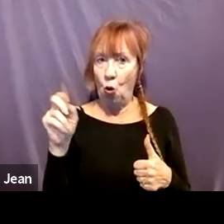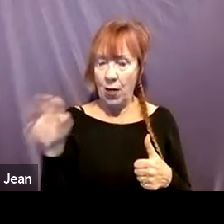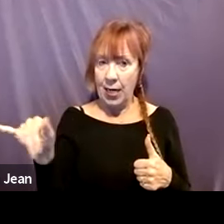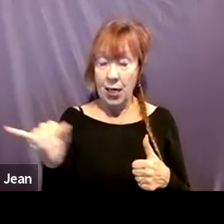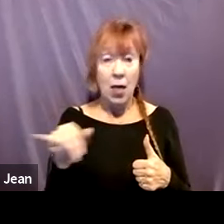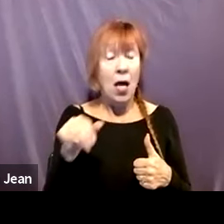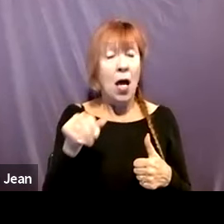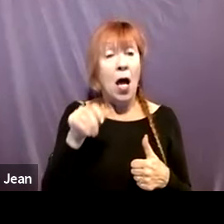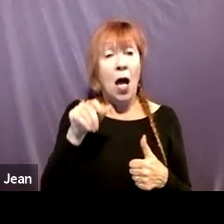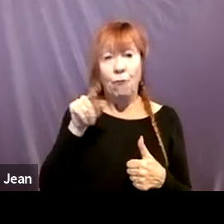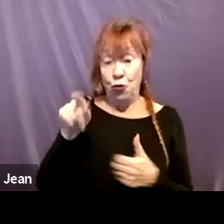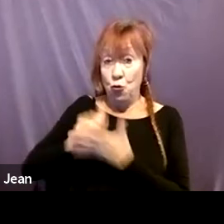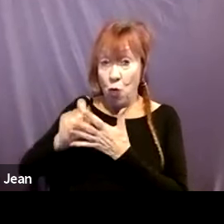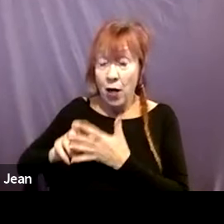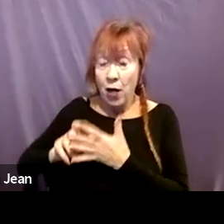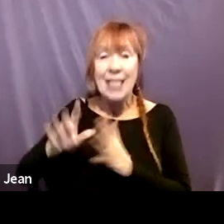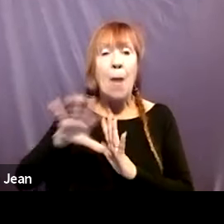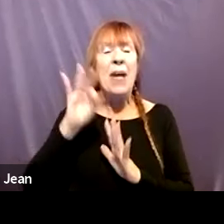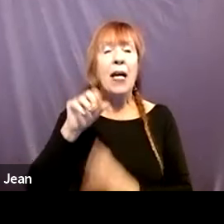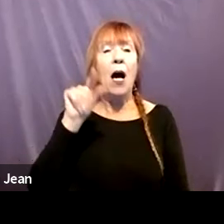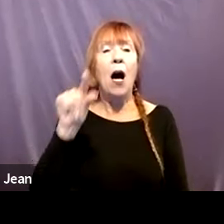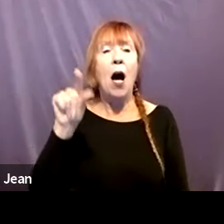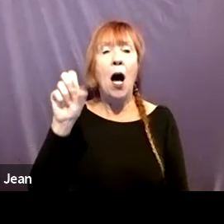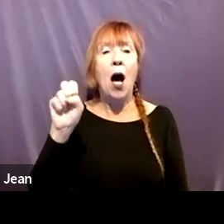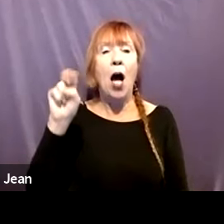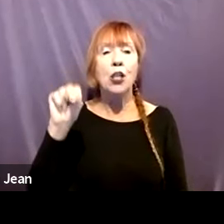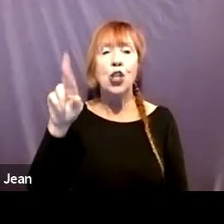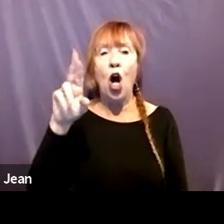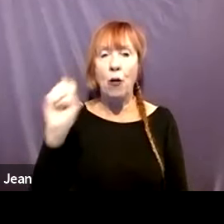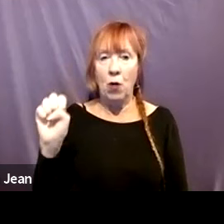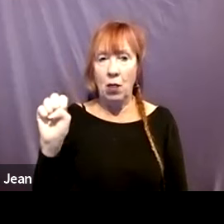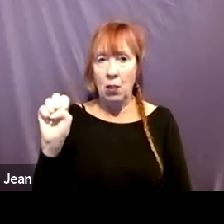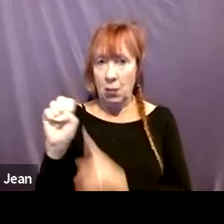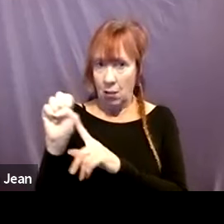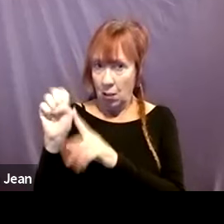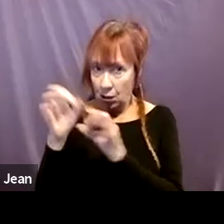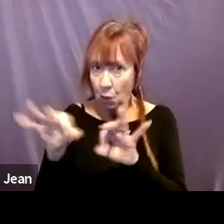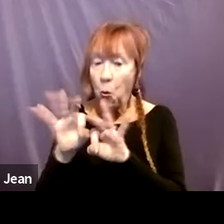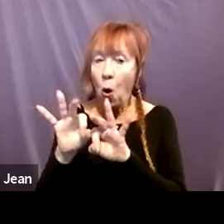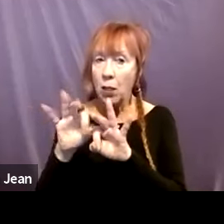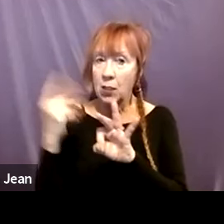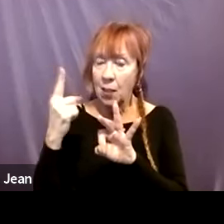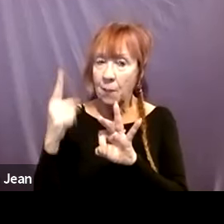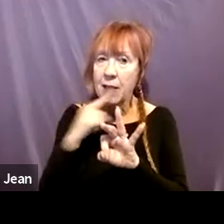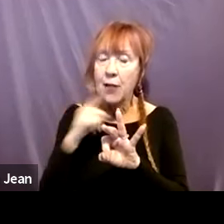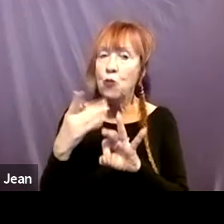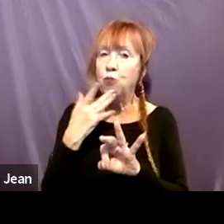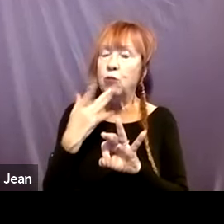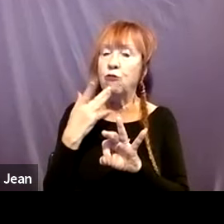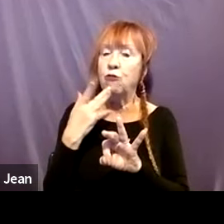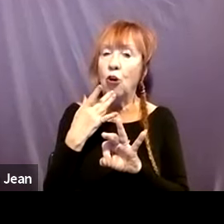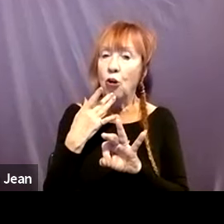is to pick a genre. I do think that that's important. If you sell a script, like what genre would you